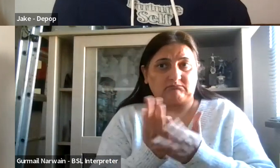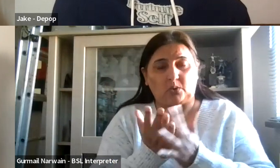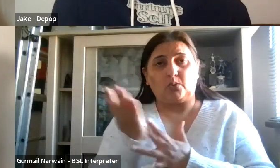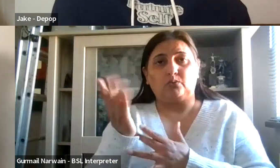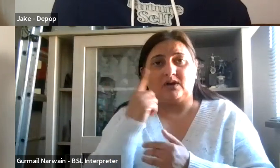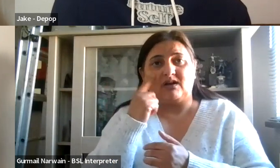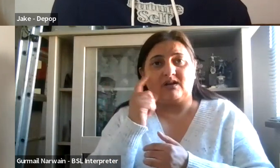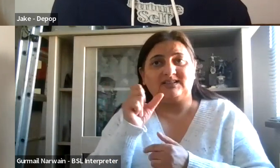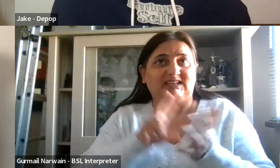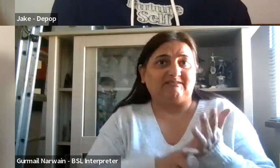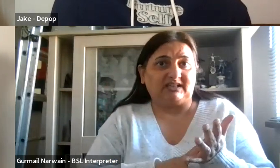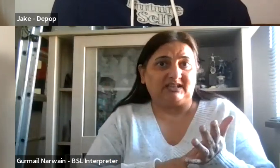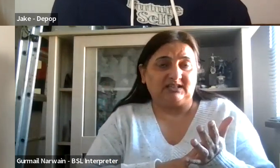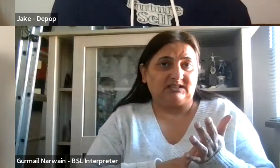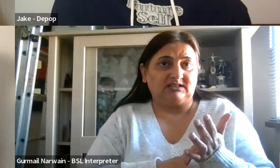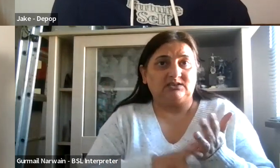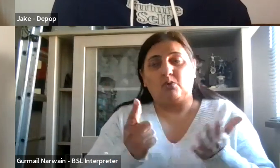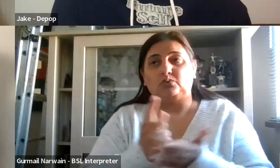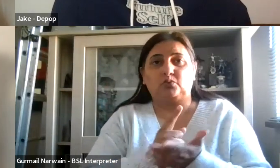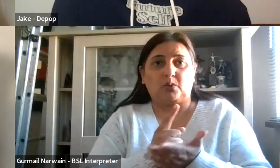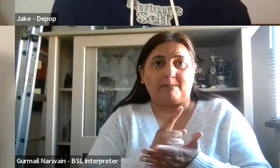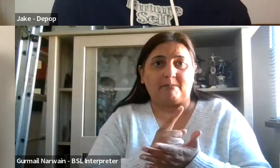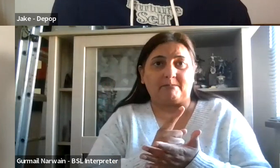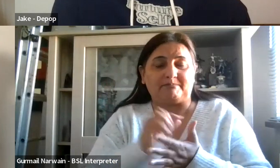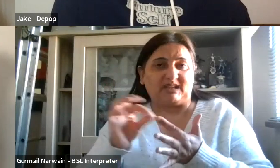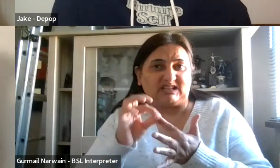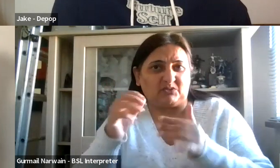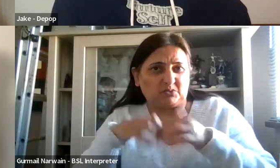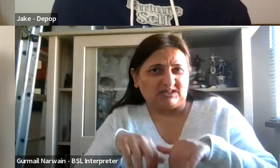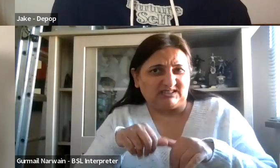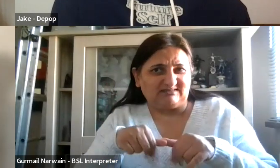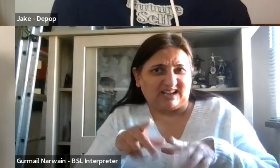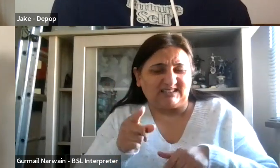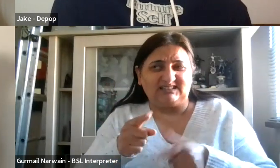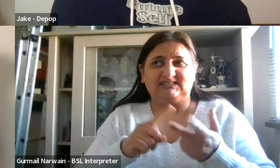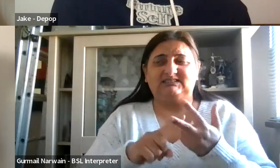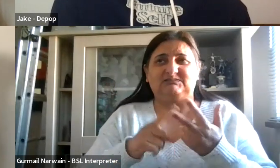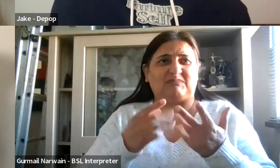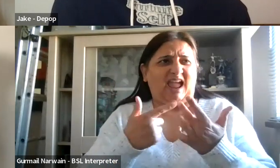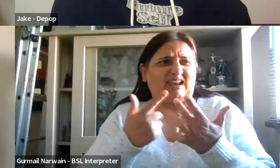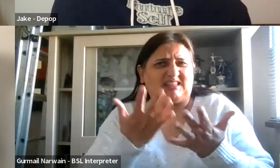a one on Maybe. Look at that Cv. Or talk about interview techniques, or you know anything that's this